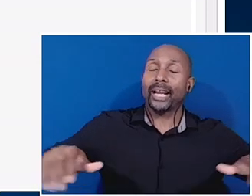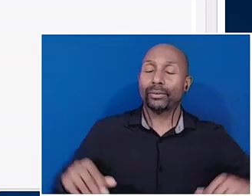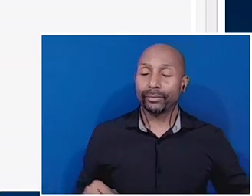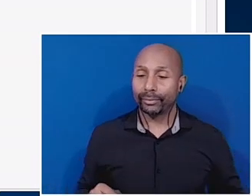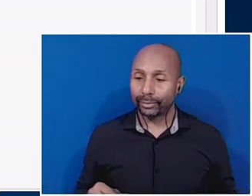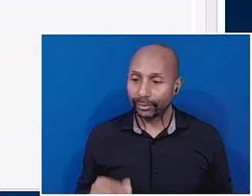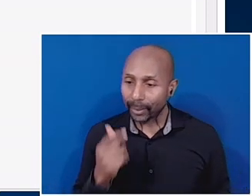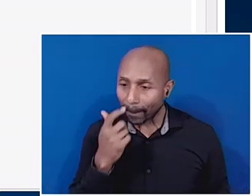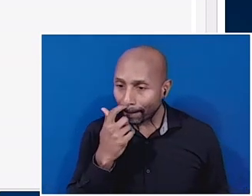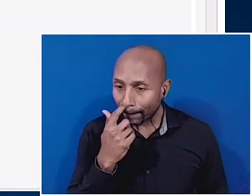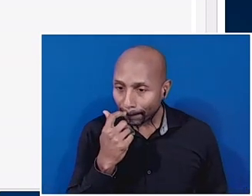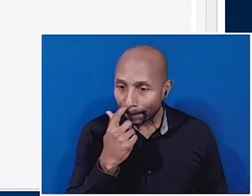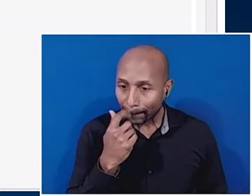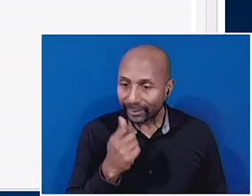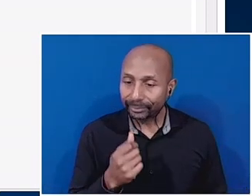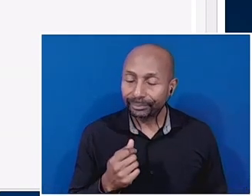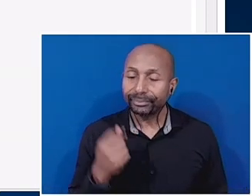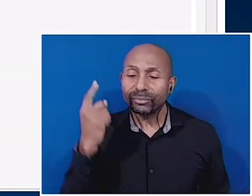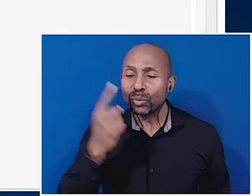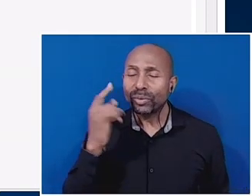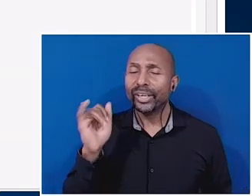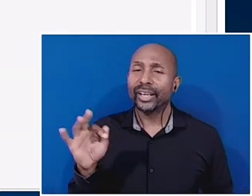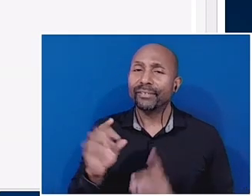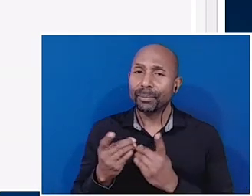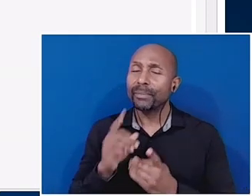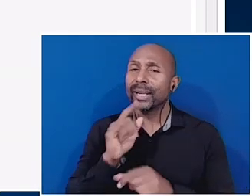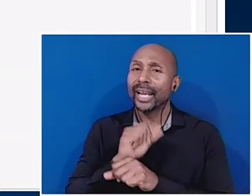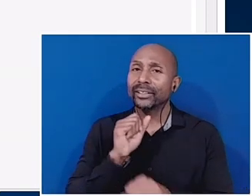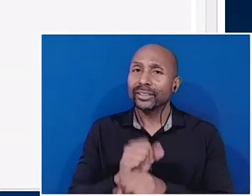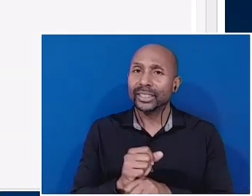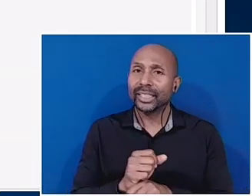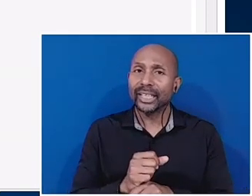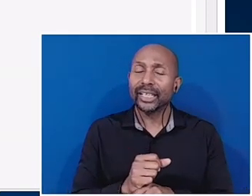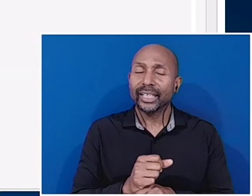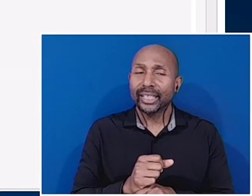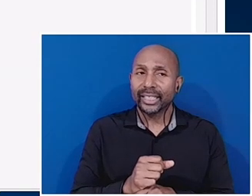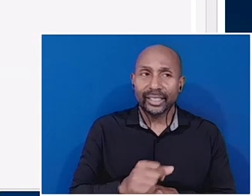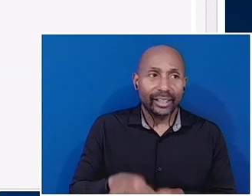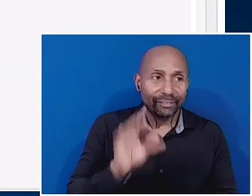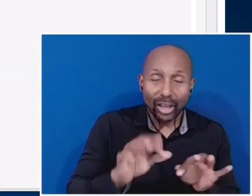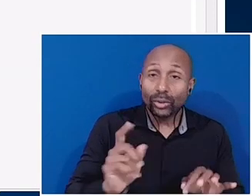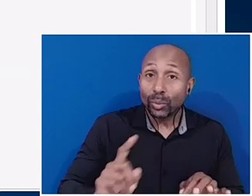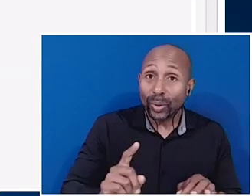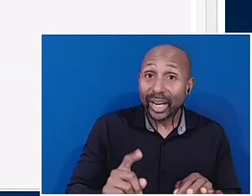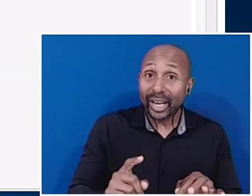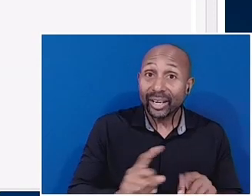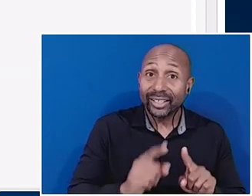Department has really mapped out where the various disparate programs are across the country, and whether there are schools